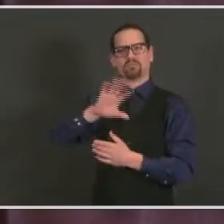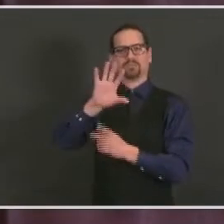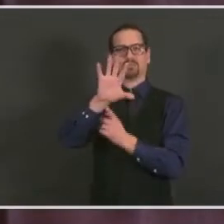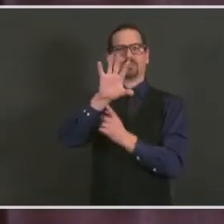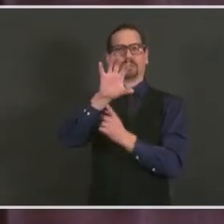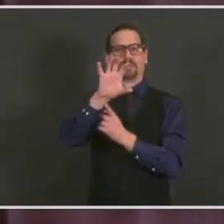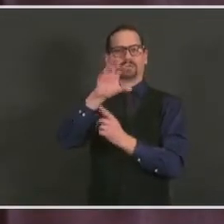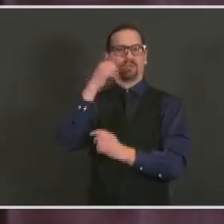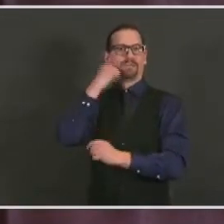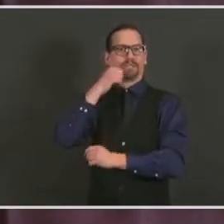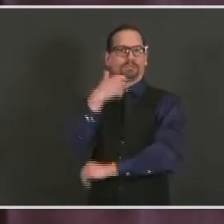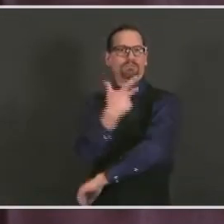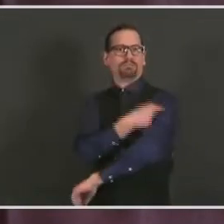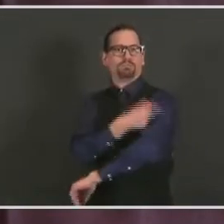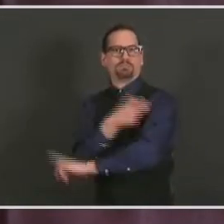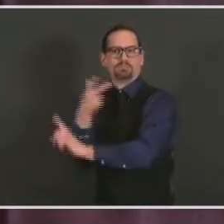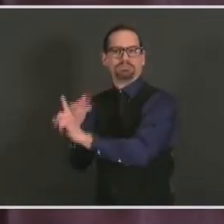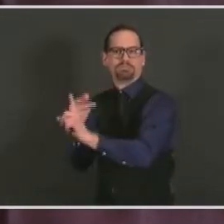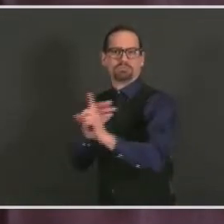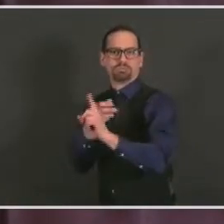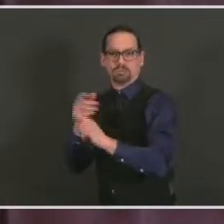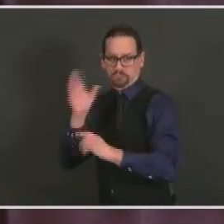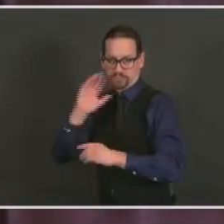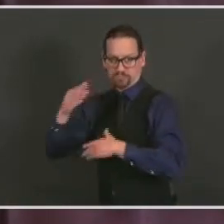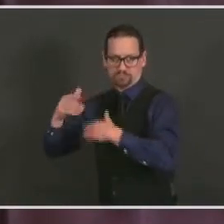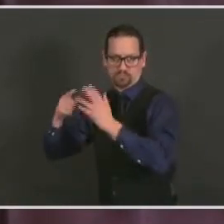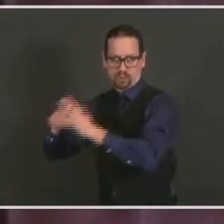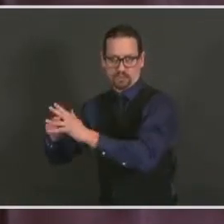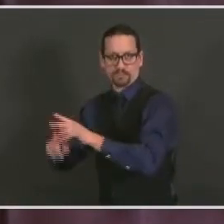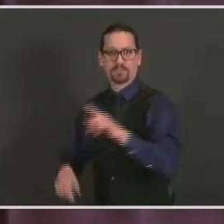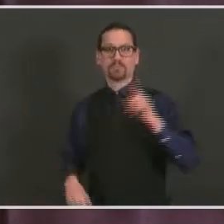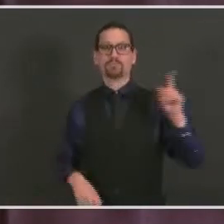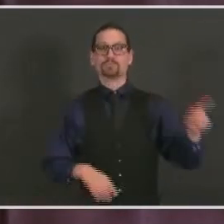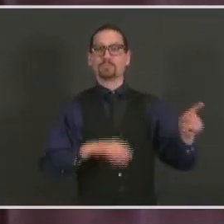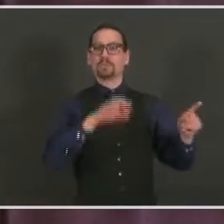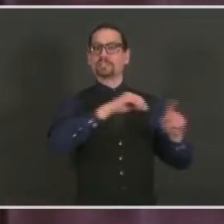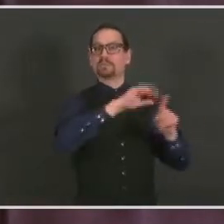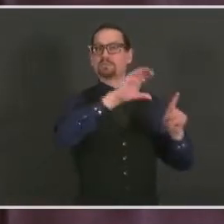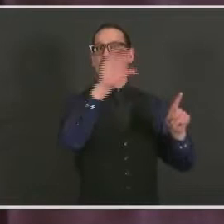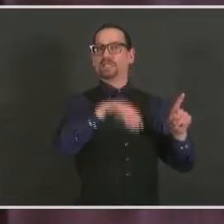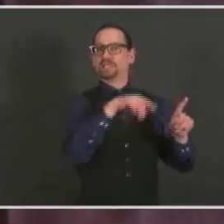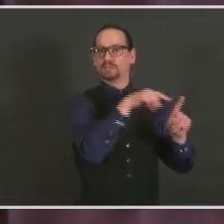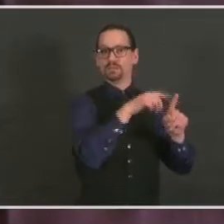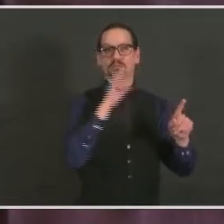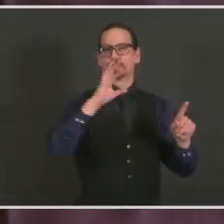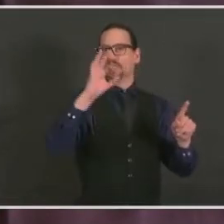THOSE SITES. WE WILL BE DOING ROUGHLY 500 DOSES PER DAY AT THE DUNKIN DONUTS CENTER TO START WITH THE PUBLIC AND